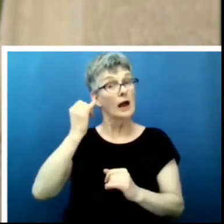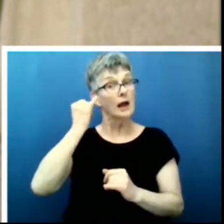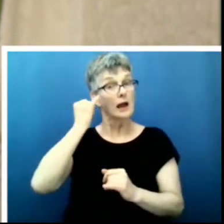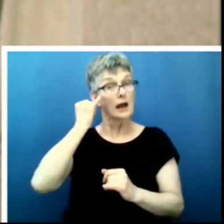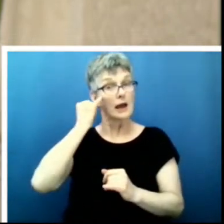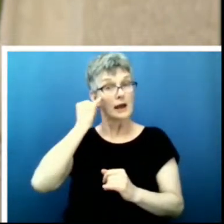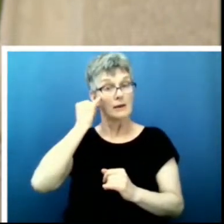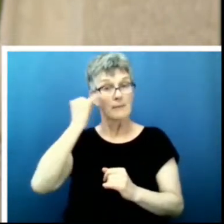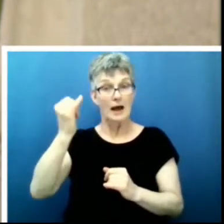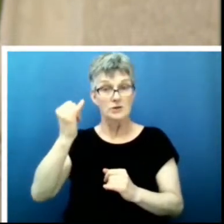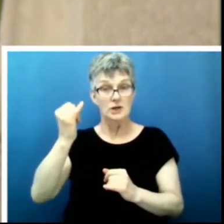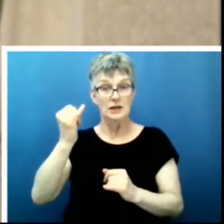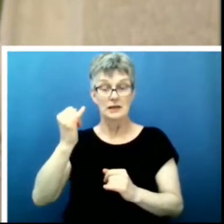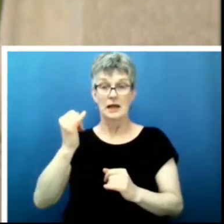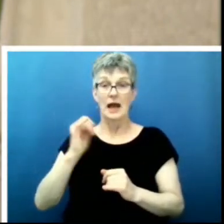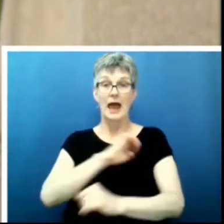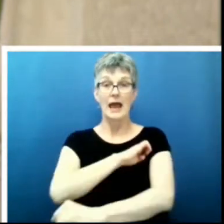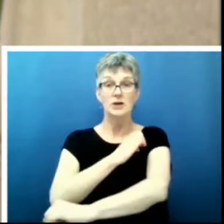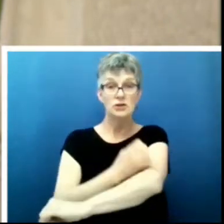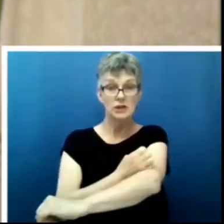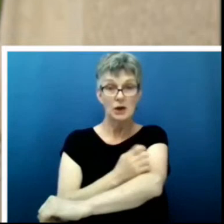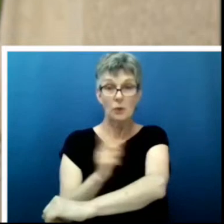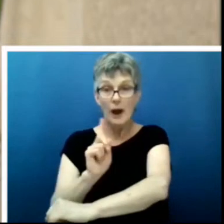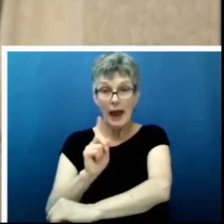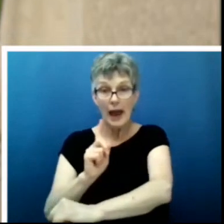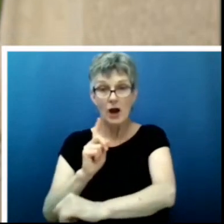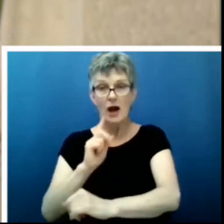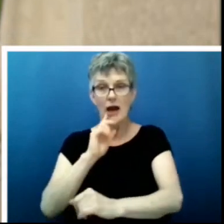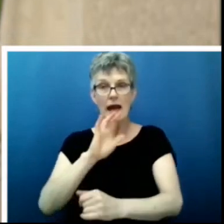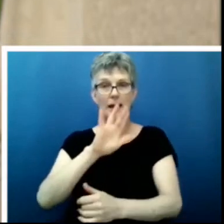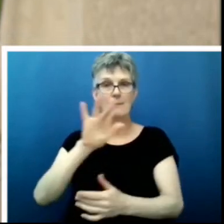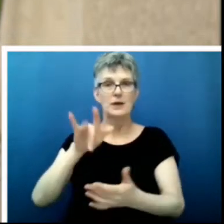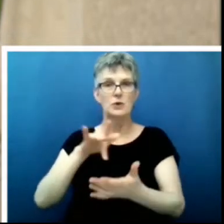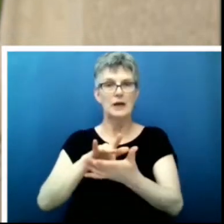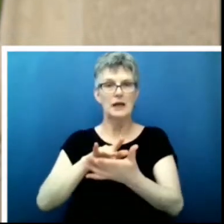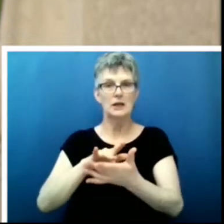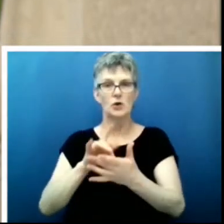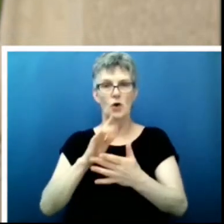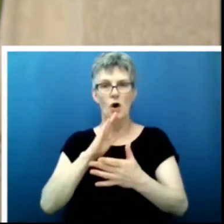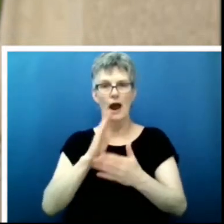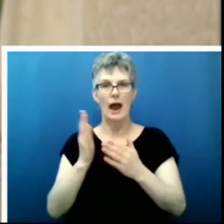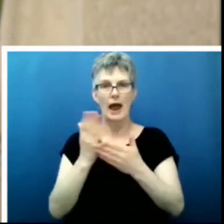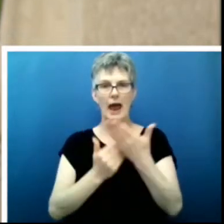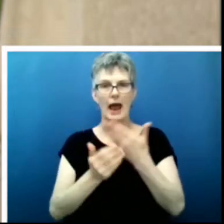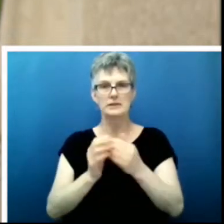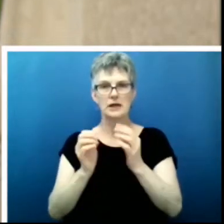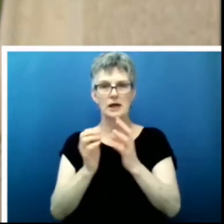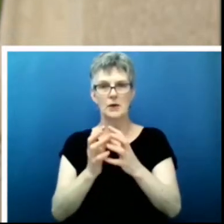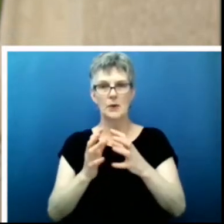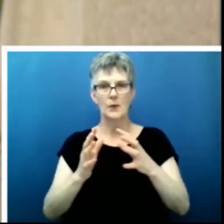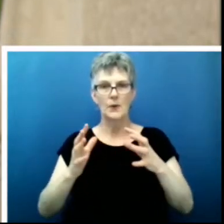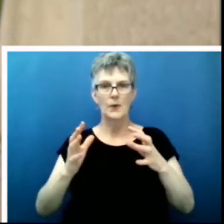As you breathe in expand the energy ball and as you exhale, contract the energy ball.